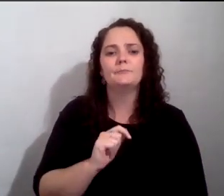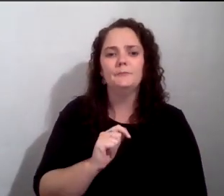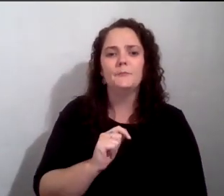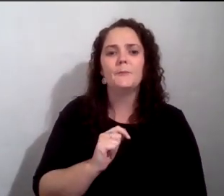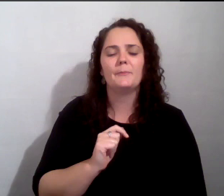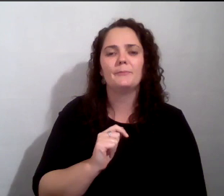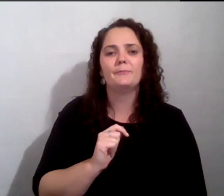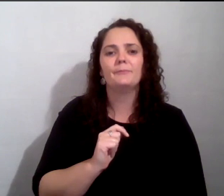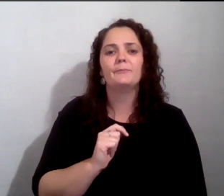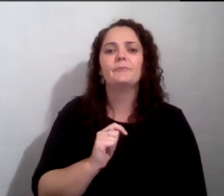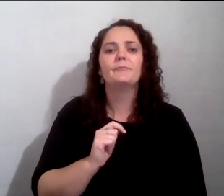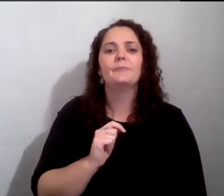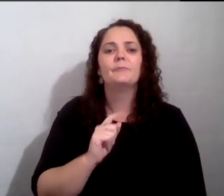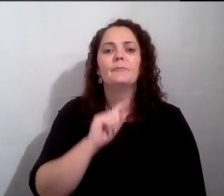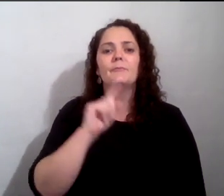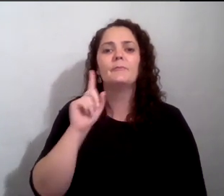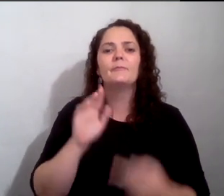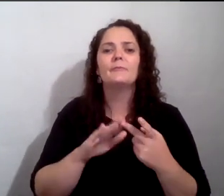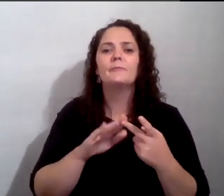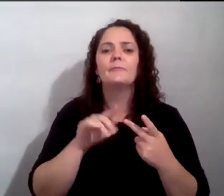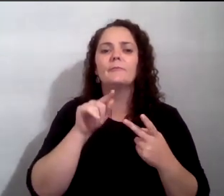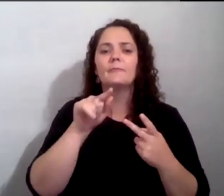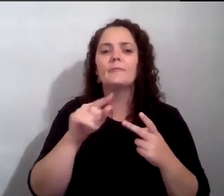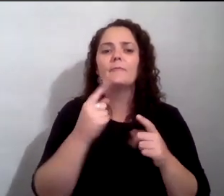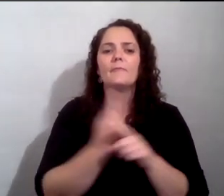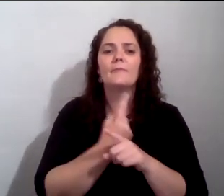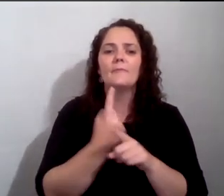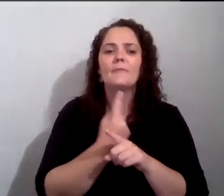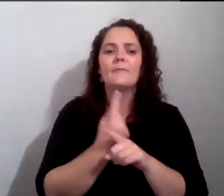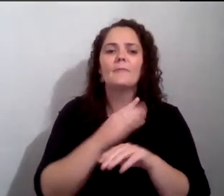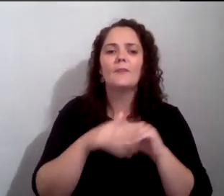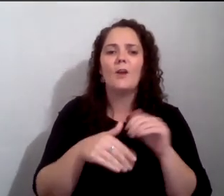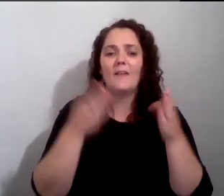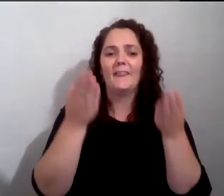display, I really did want to point out the story of the Harvey School which